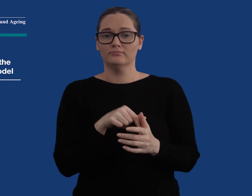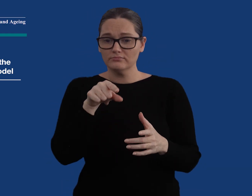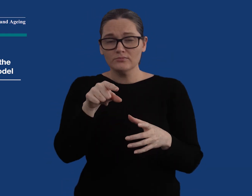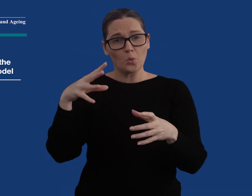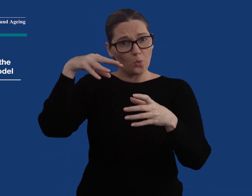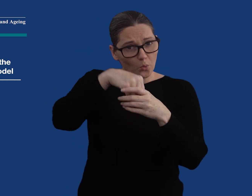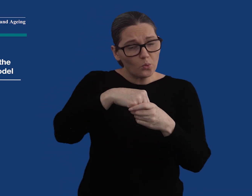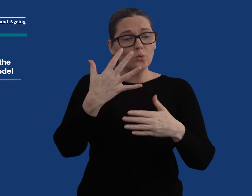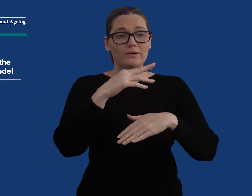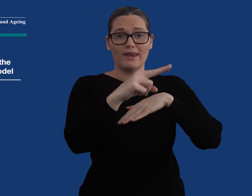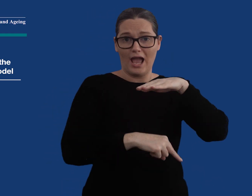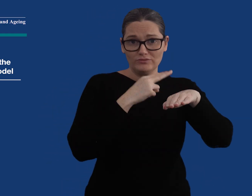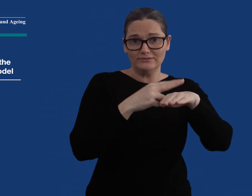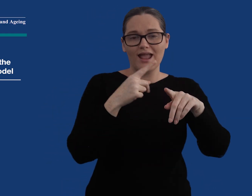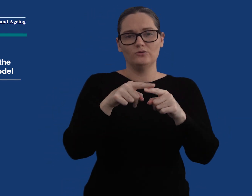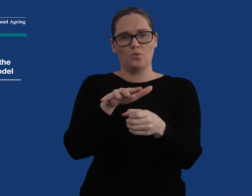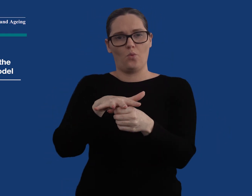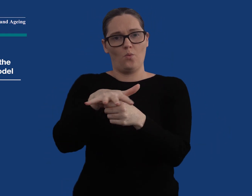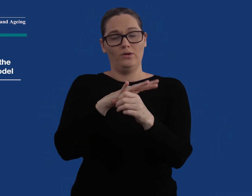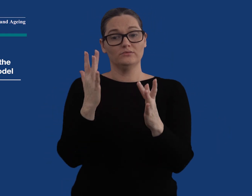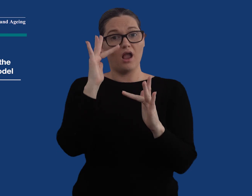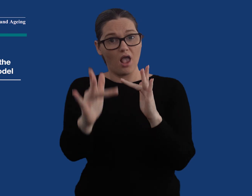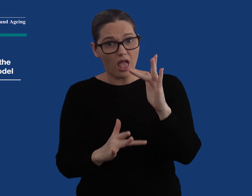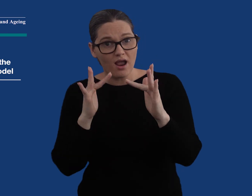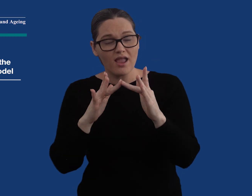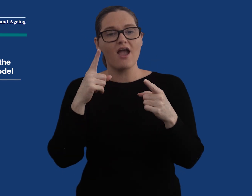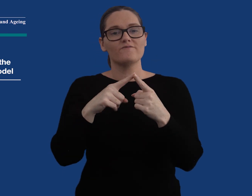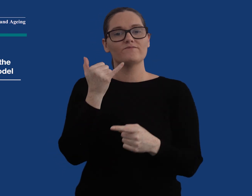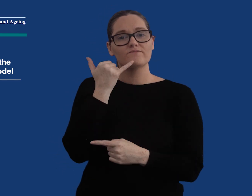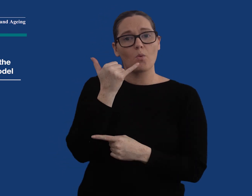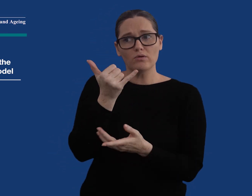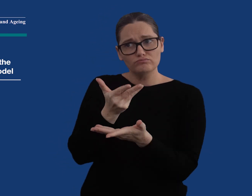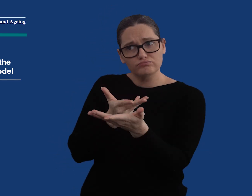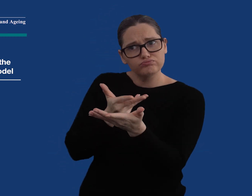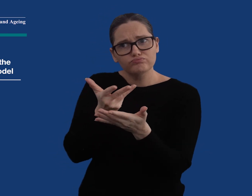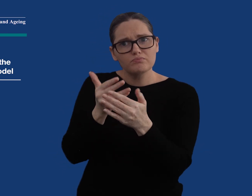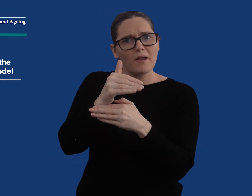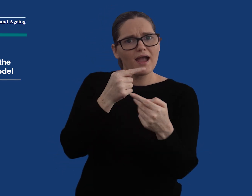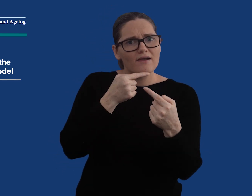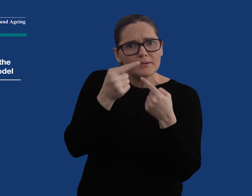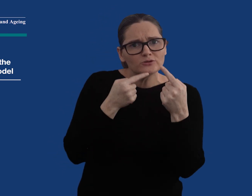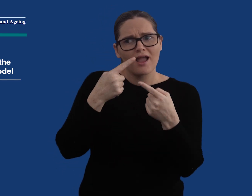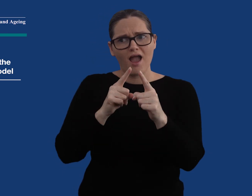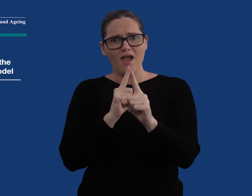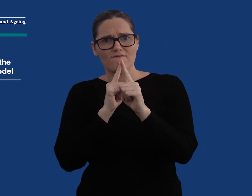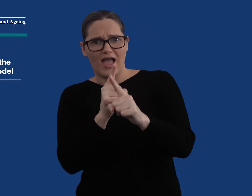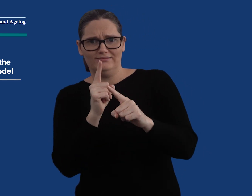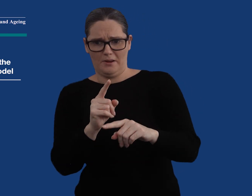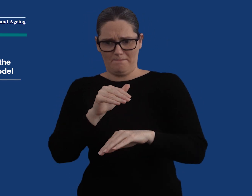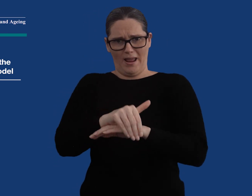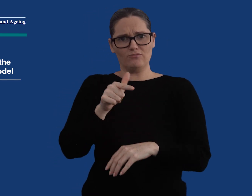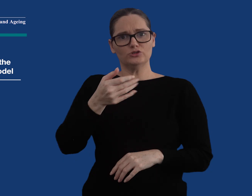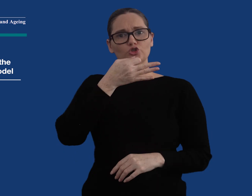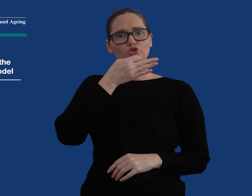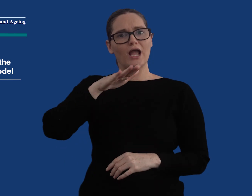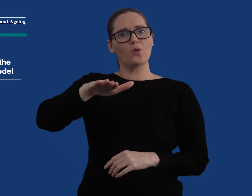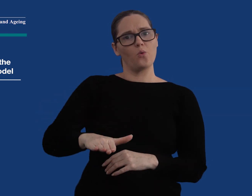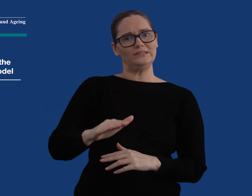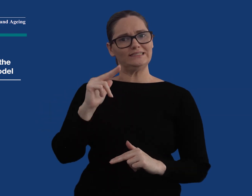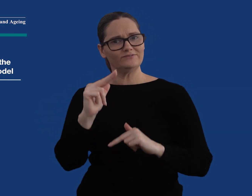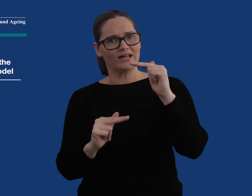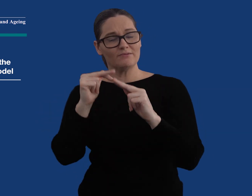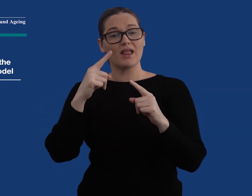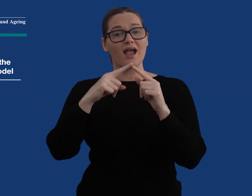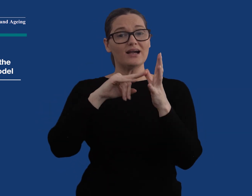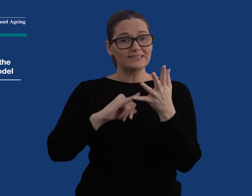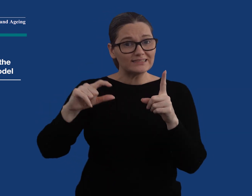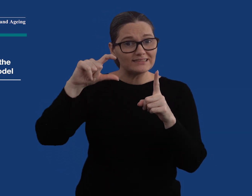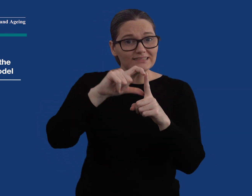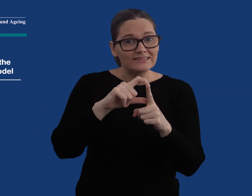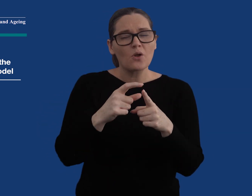This includes national and local digital and phone-based information and advice on childhood development and autism,